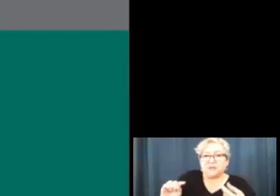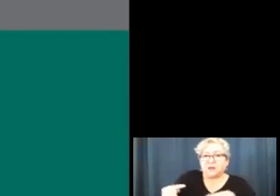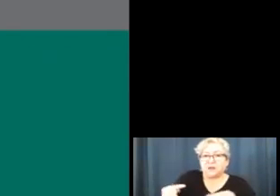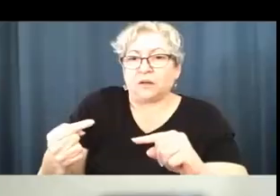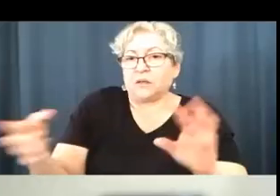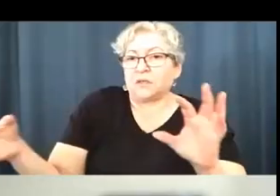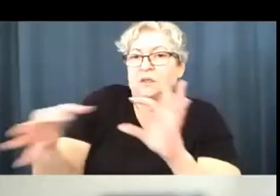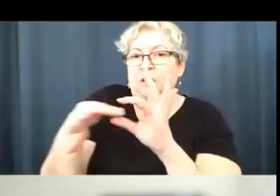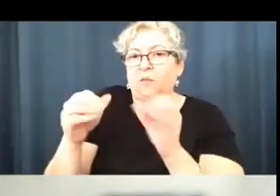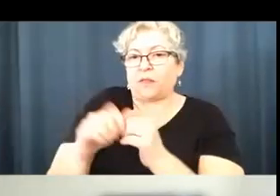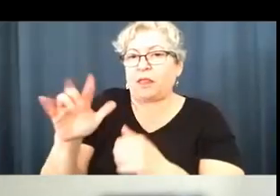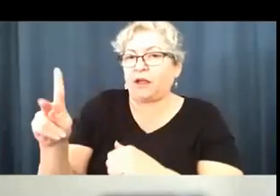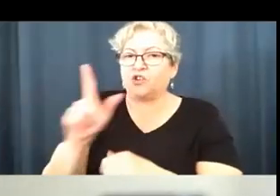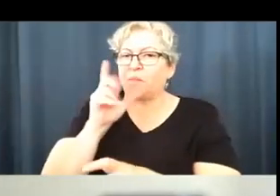but it shouldn't be part of the link itself.